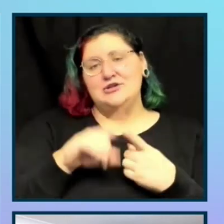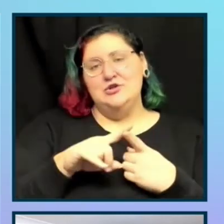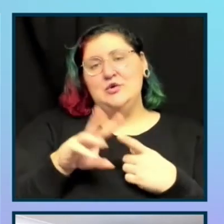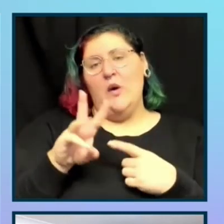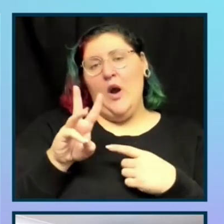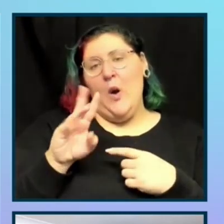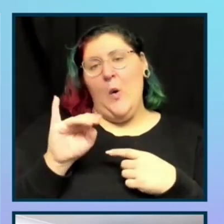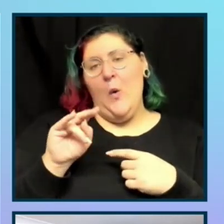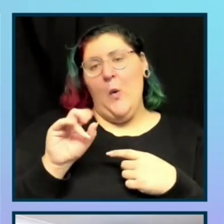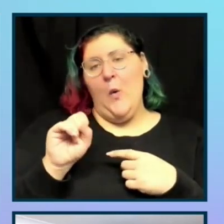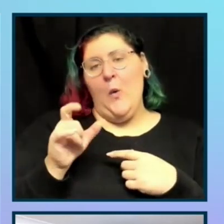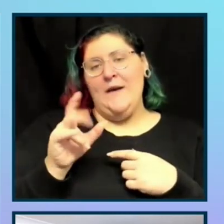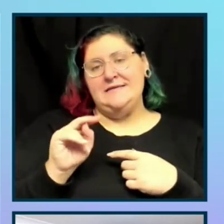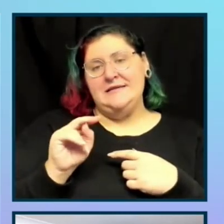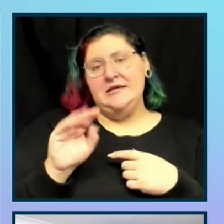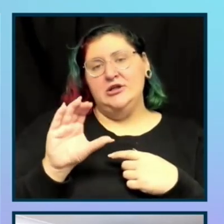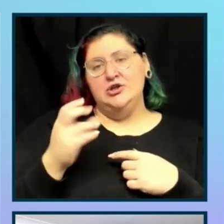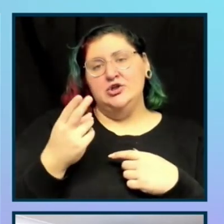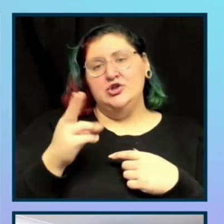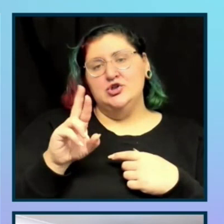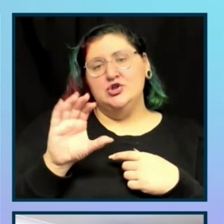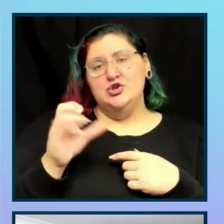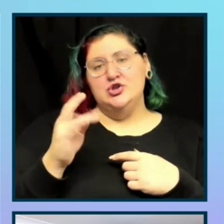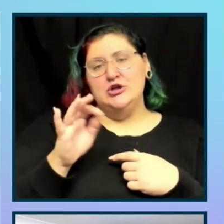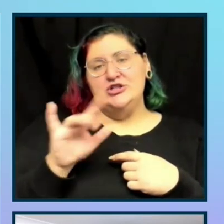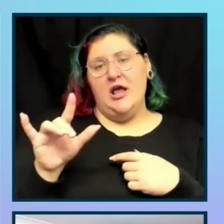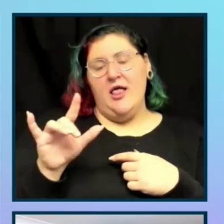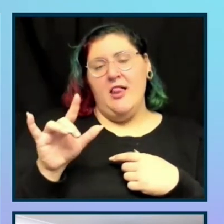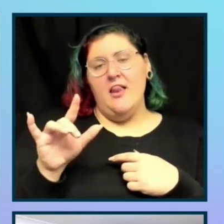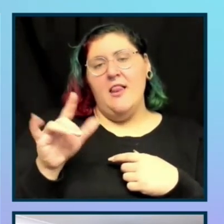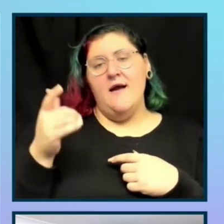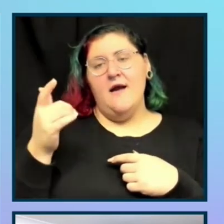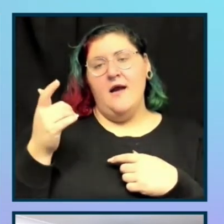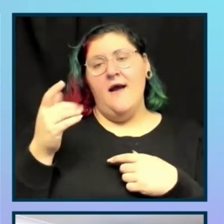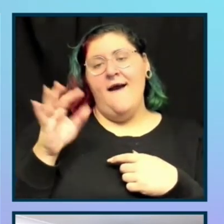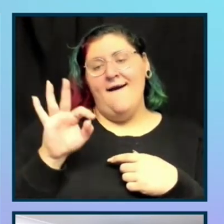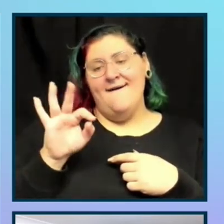or WCMT fellowship. I undertook where I got to go around the states